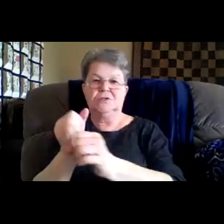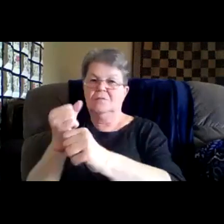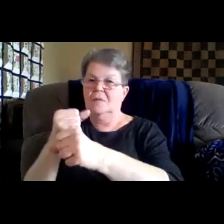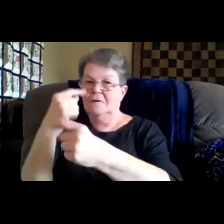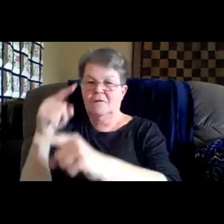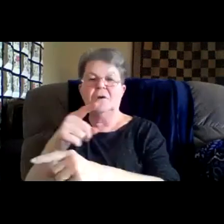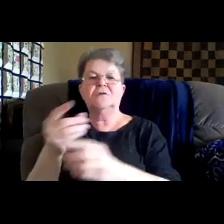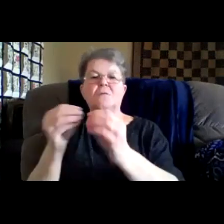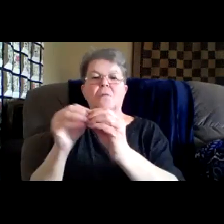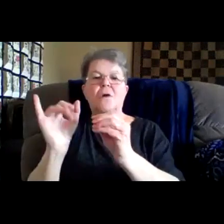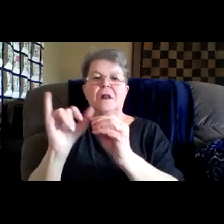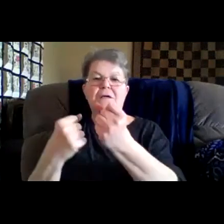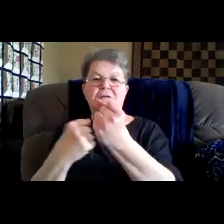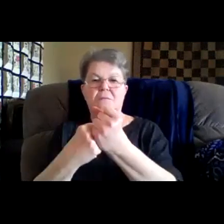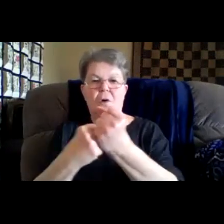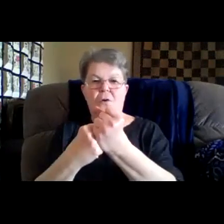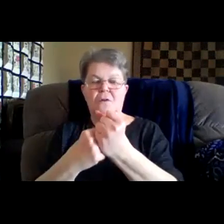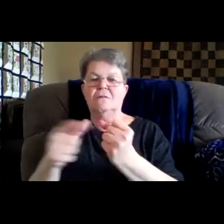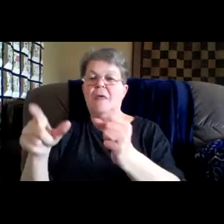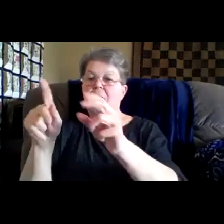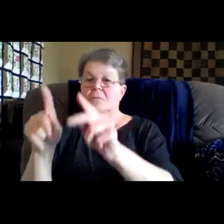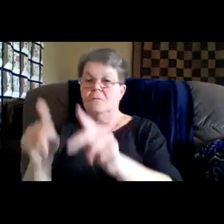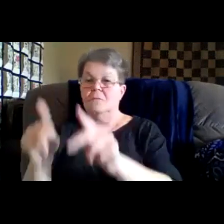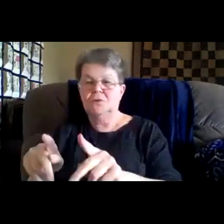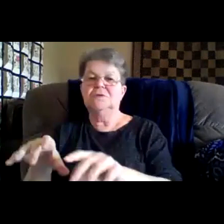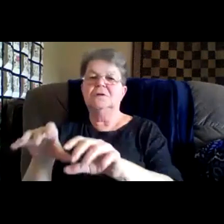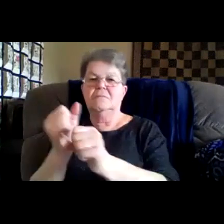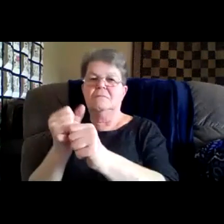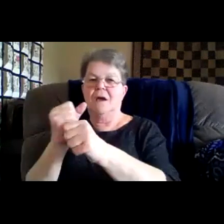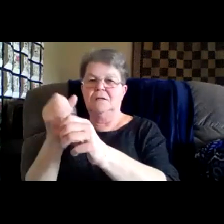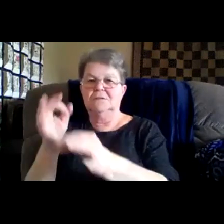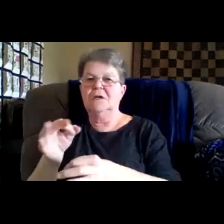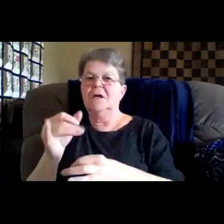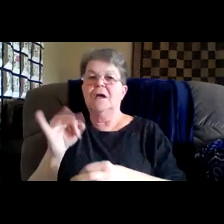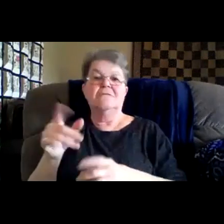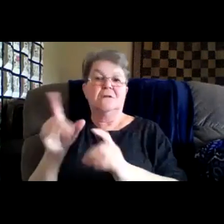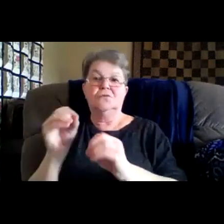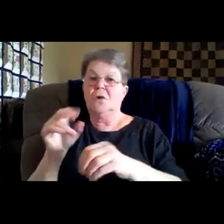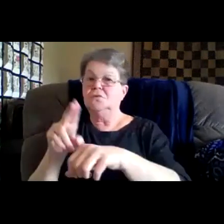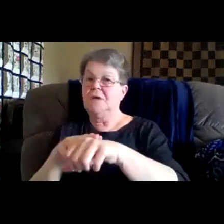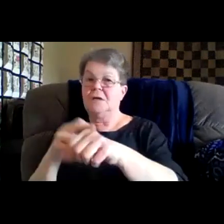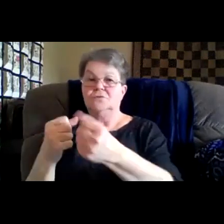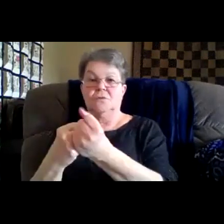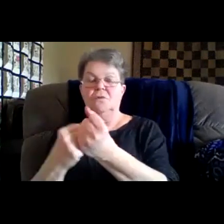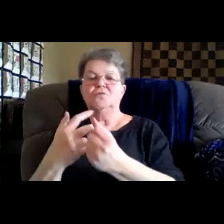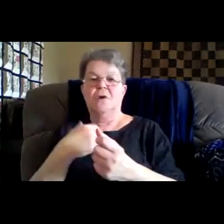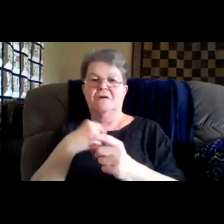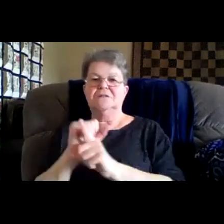It's the person who makes the decision, but your point is really well taken. What do you do when someone doesn't have natural supports? I think you have situations like Susie's, right?